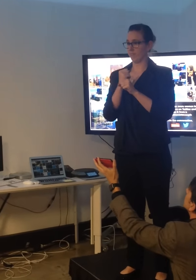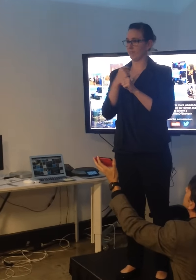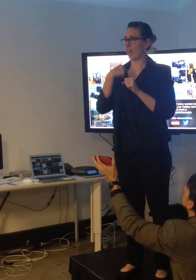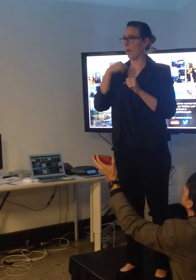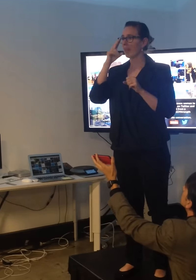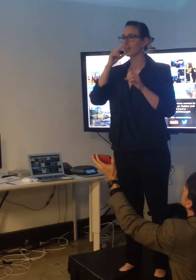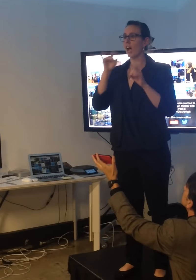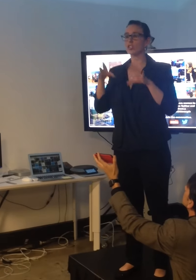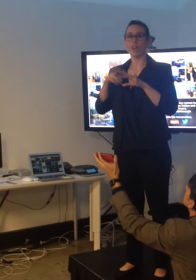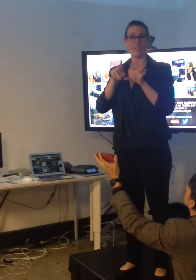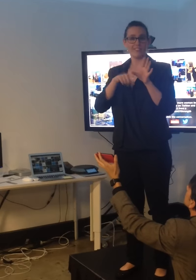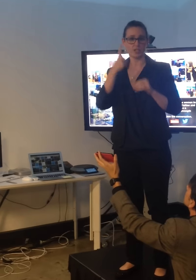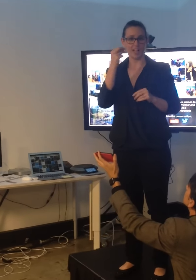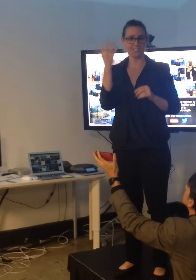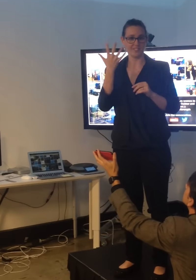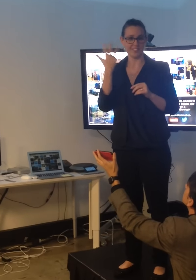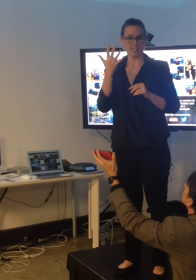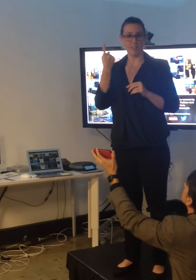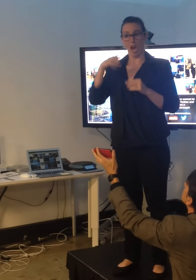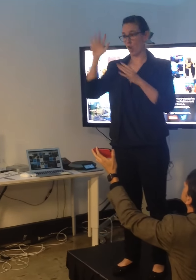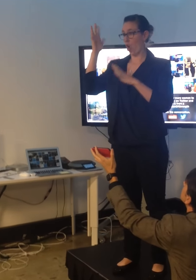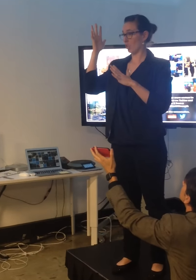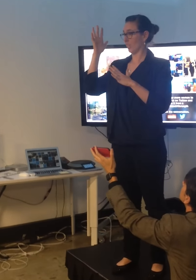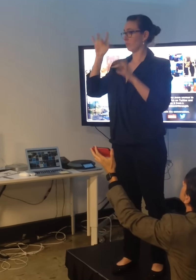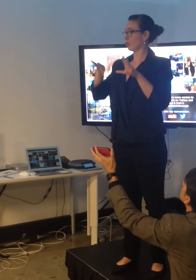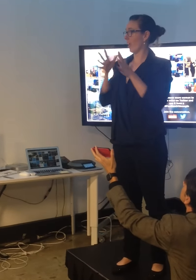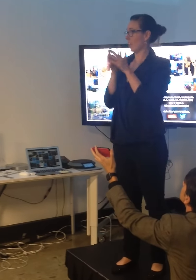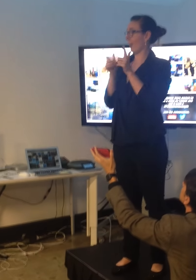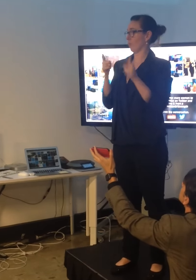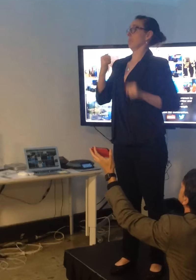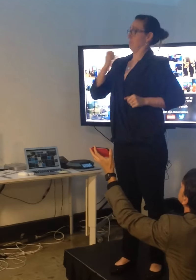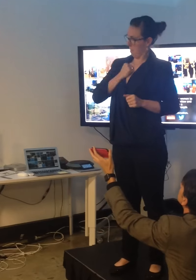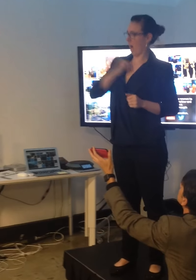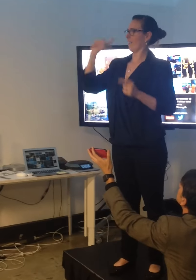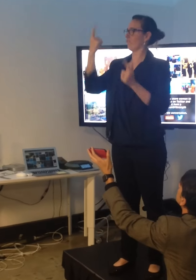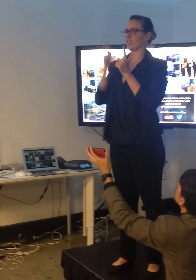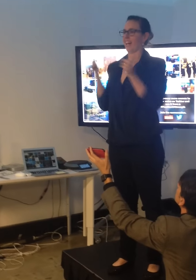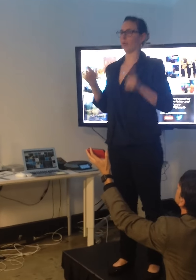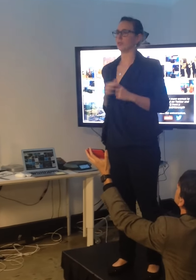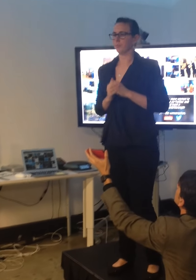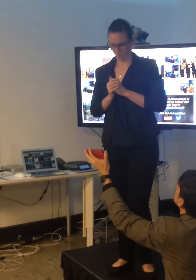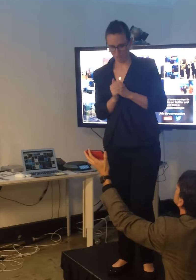I am Drisana Levitzke-Gray. I'm the Young Australian of the Year for 2015, and I'm an Auslan user.